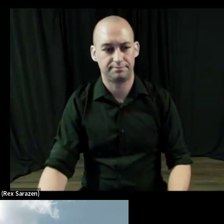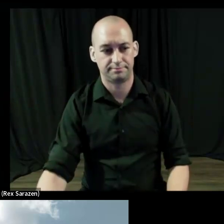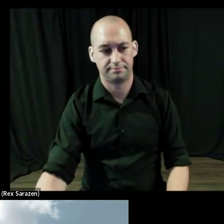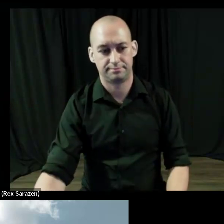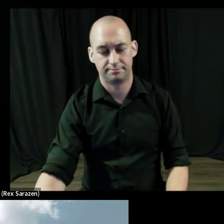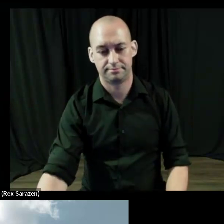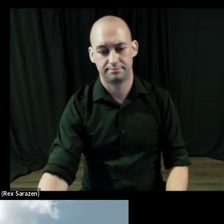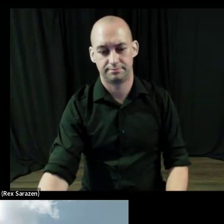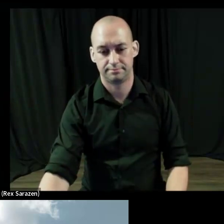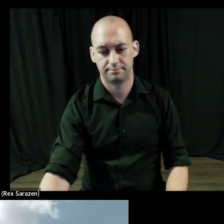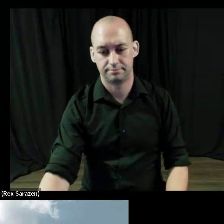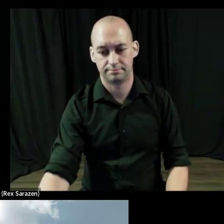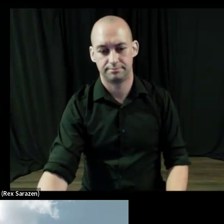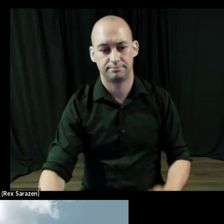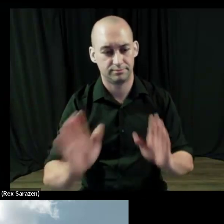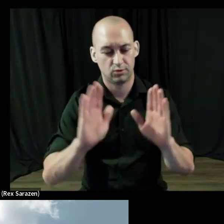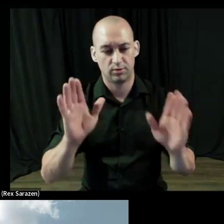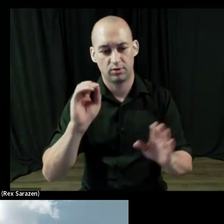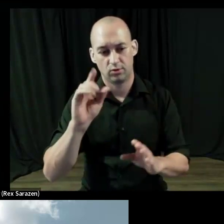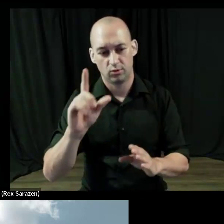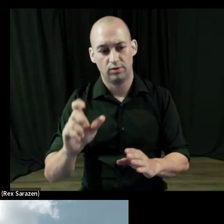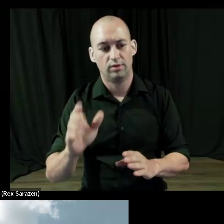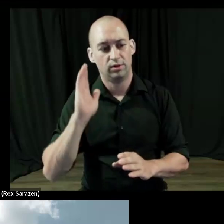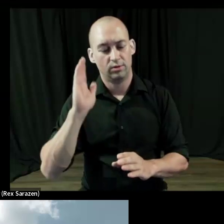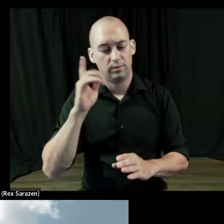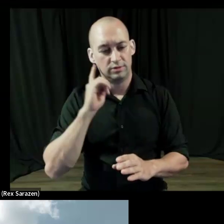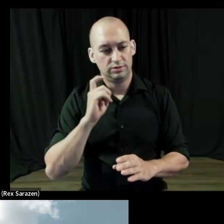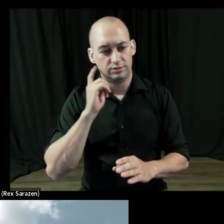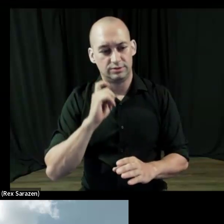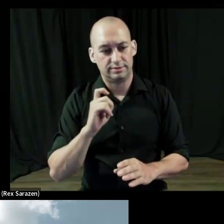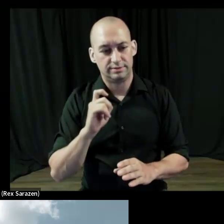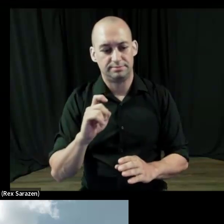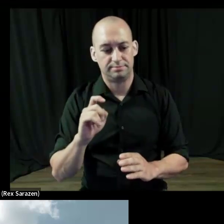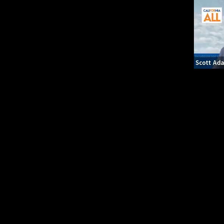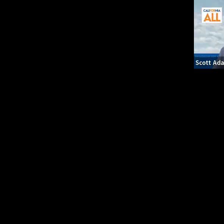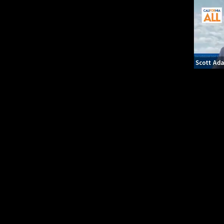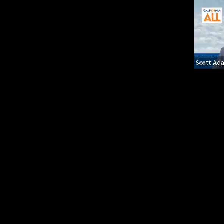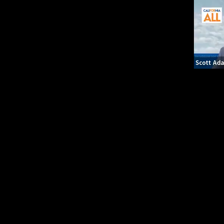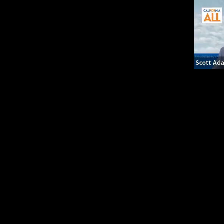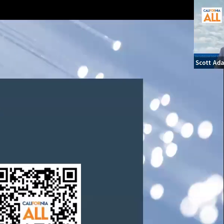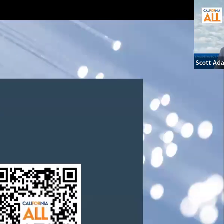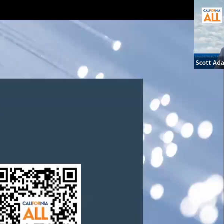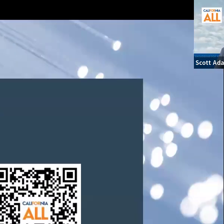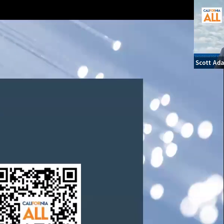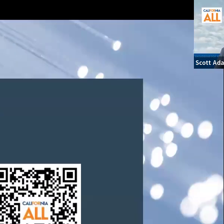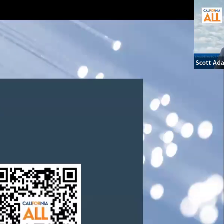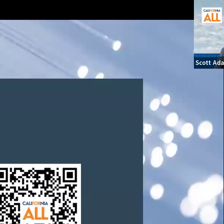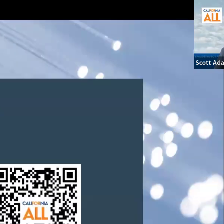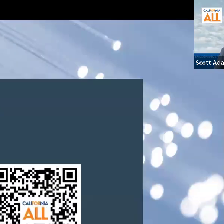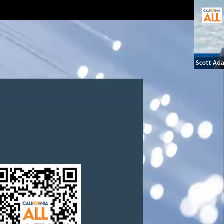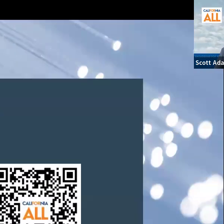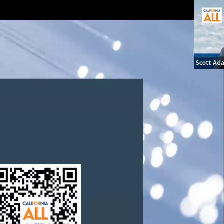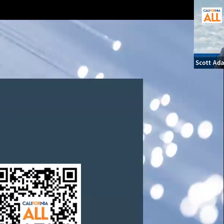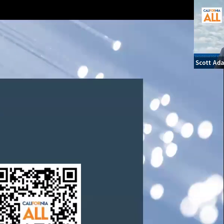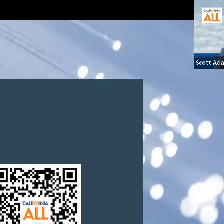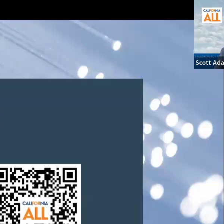Yeah, that's excellent Cole! Well, again, we just are incredibly grateful to be able to work in,